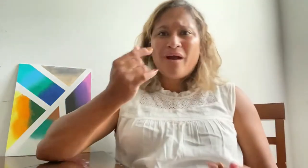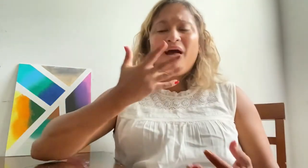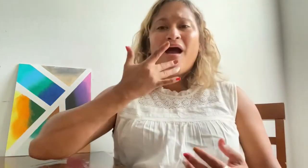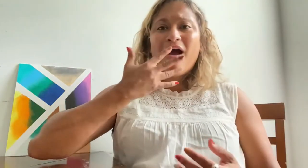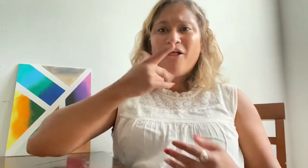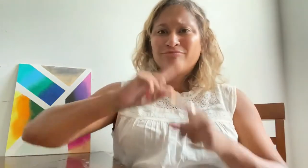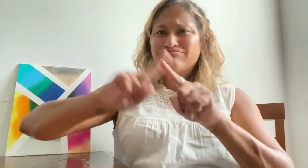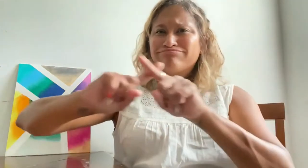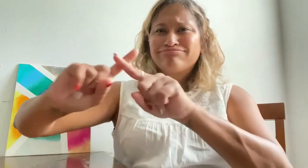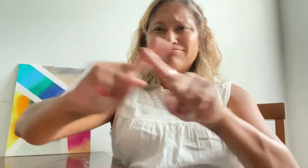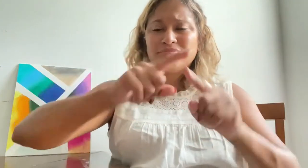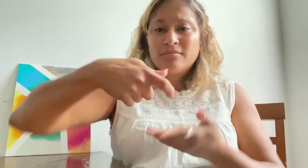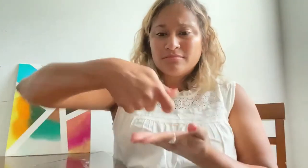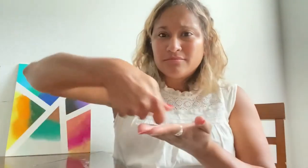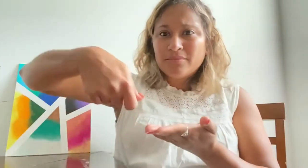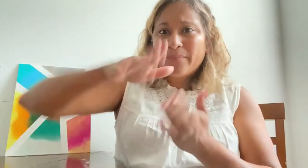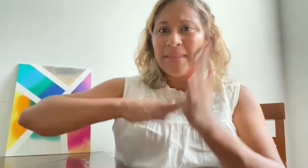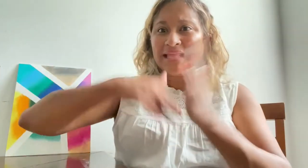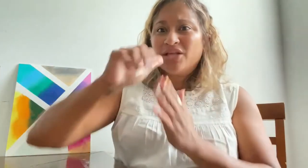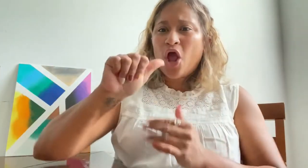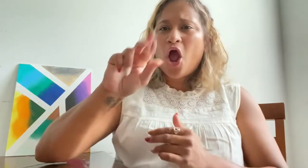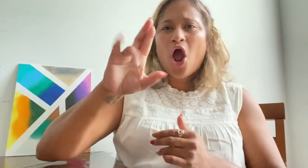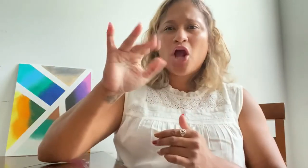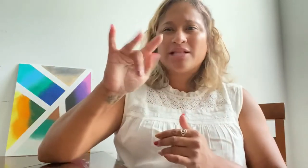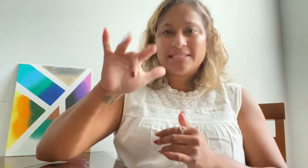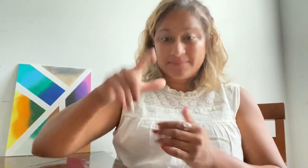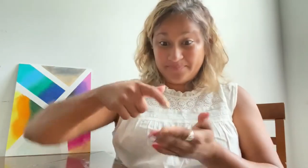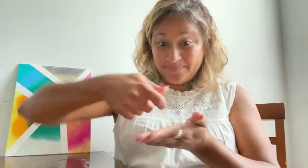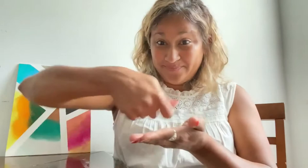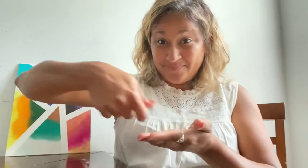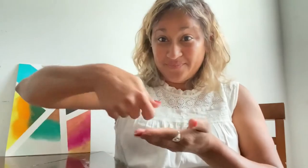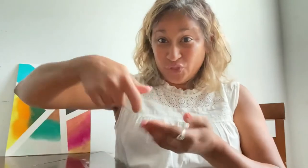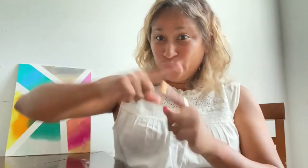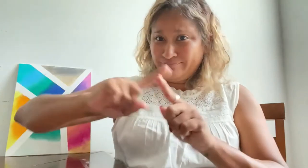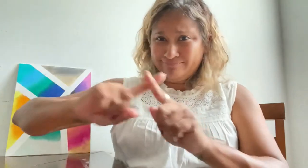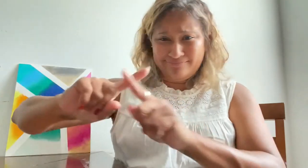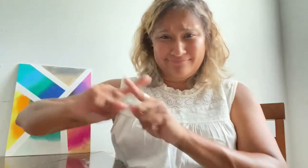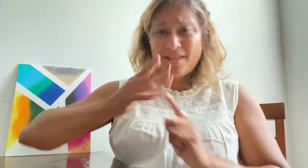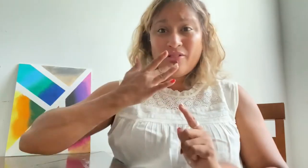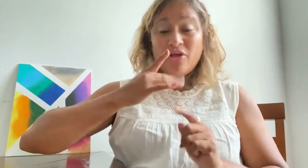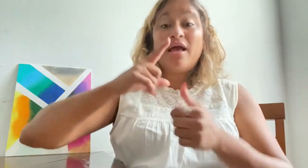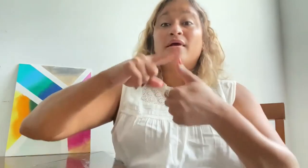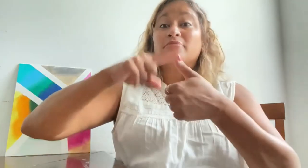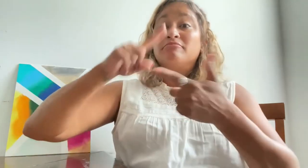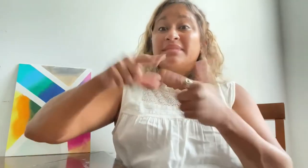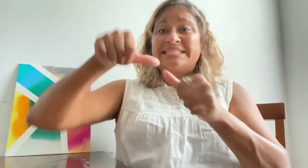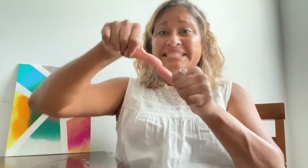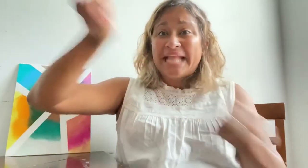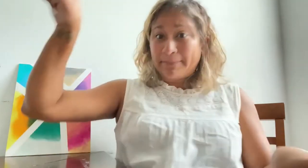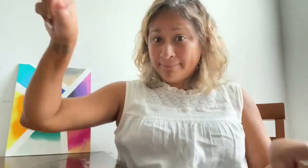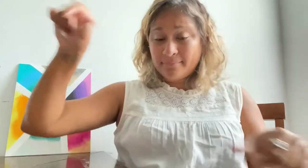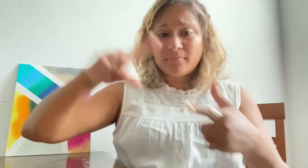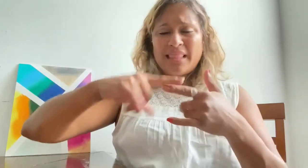Acrylic paint set and Brushes Applying white Painter Tapes for Masking Acrylics Paint